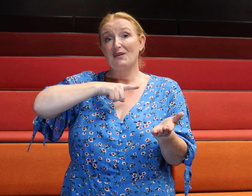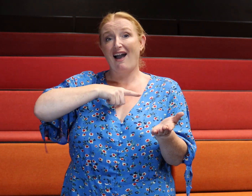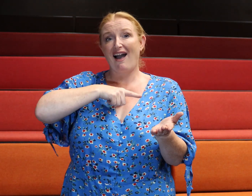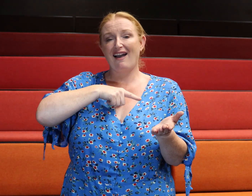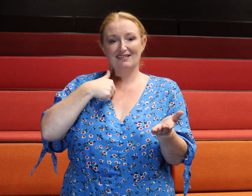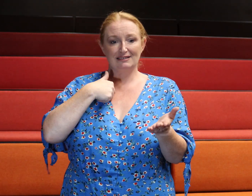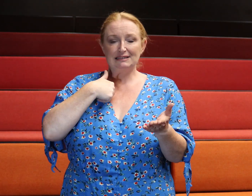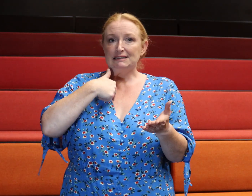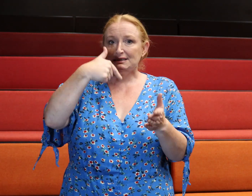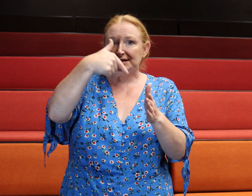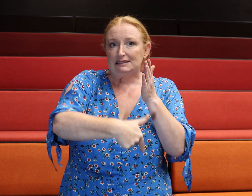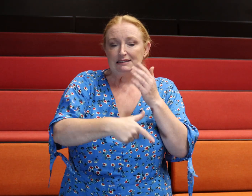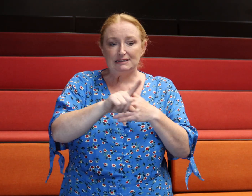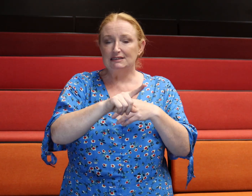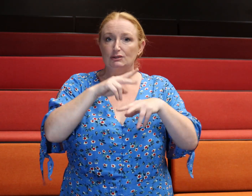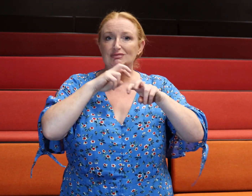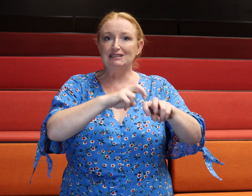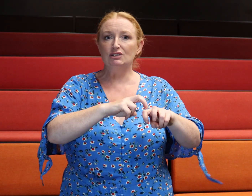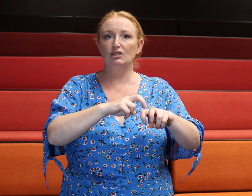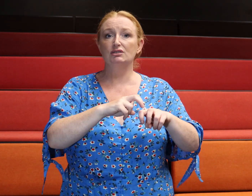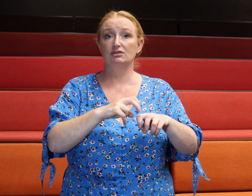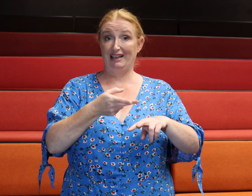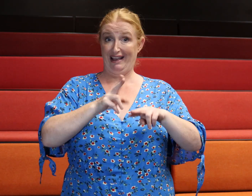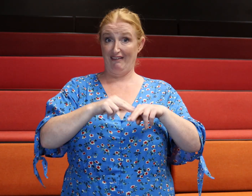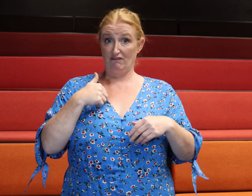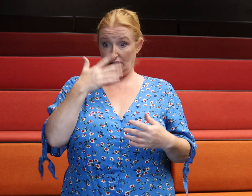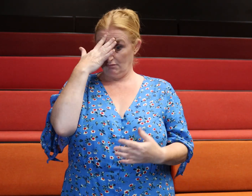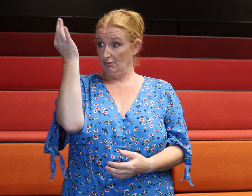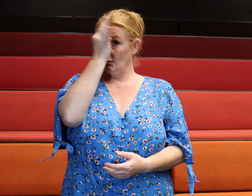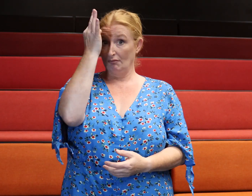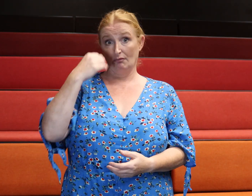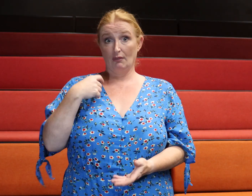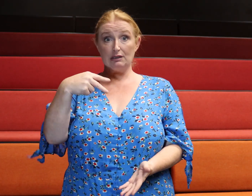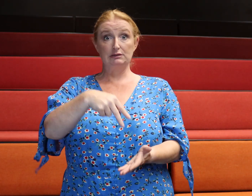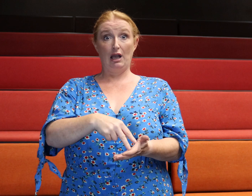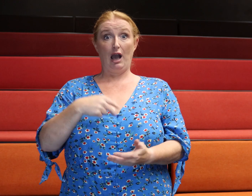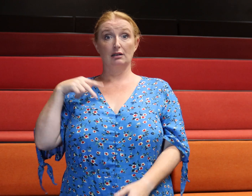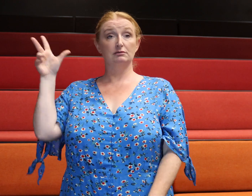with all of the research elements involved, you can't just stand on stage not knowing what's coming at you